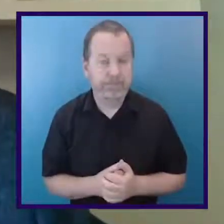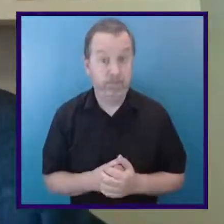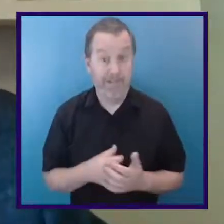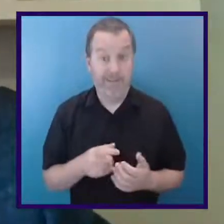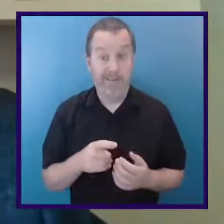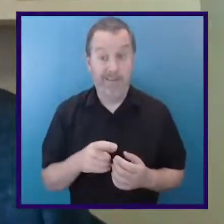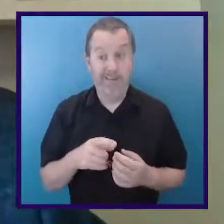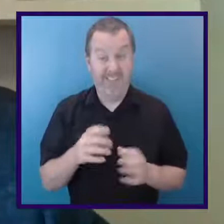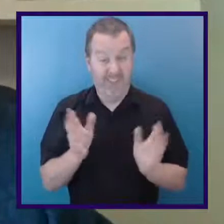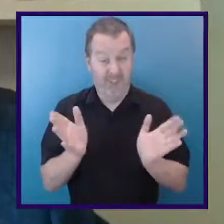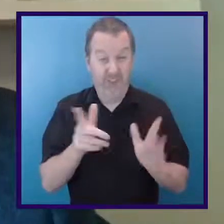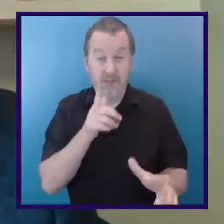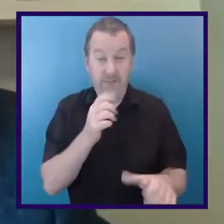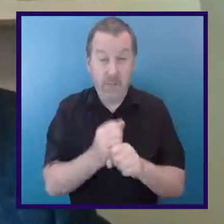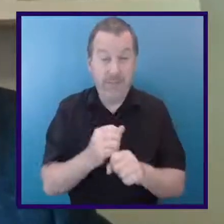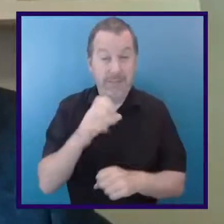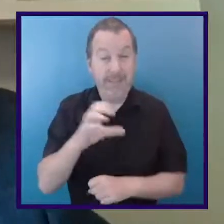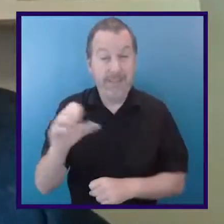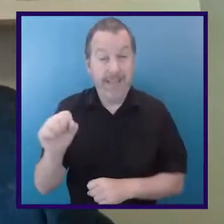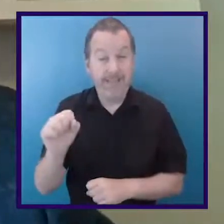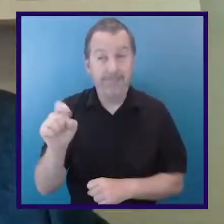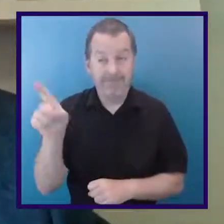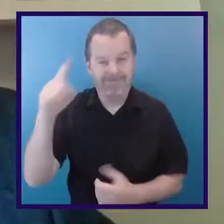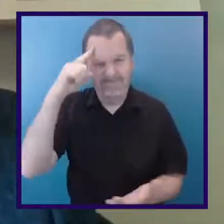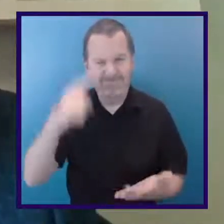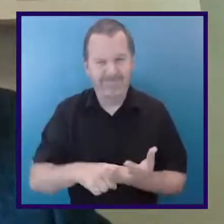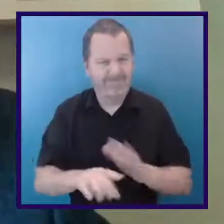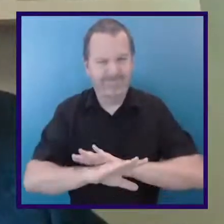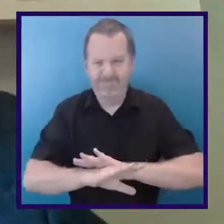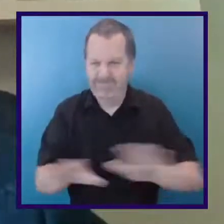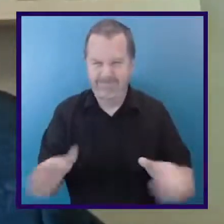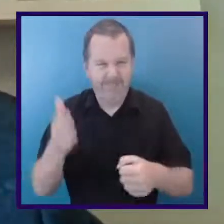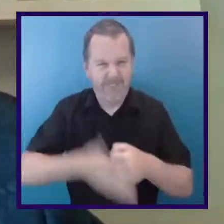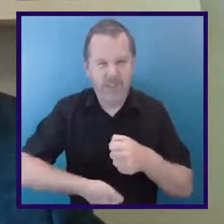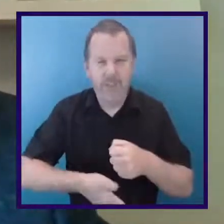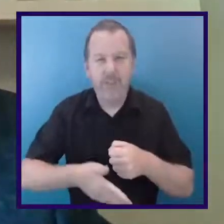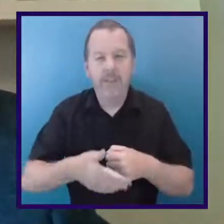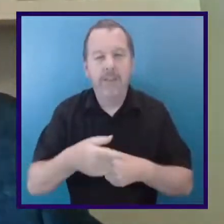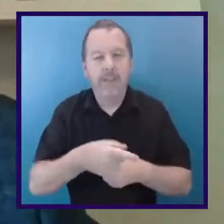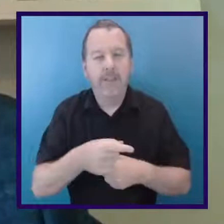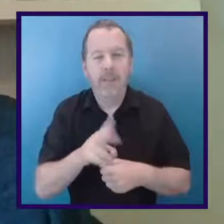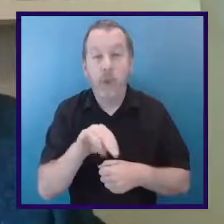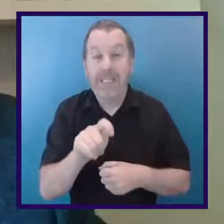And, as we have spoken about also today, around CCEA’s decision to discontinue the units